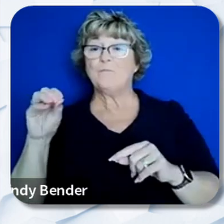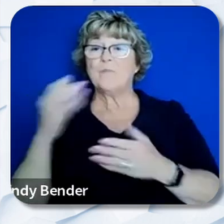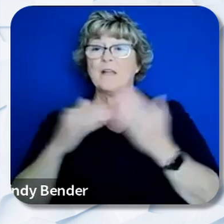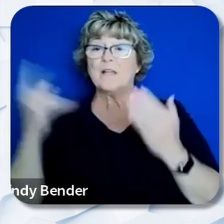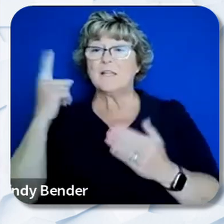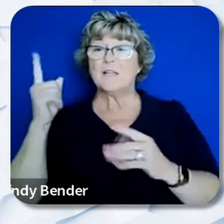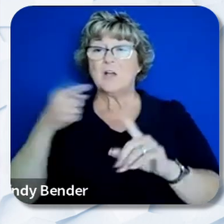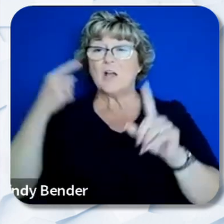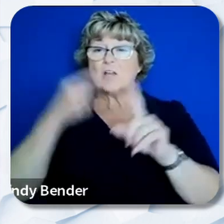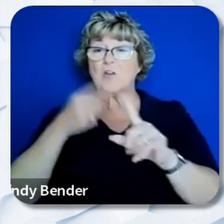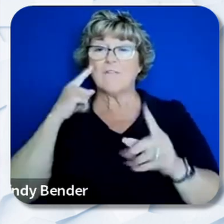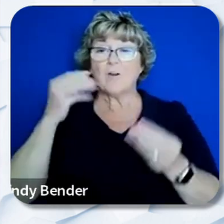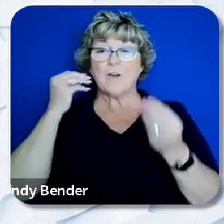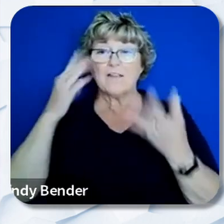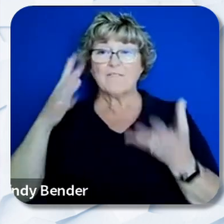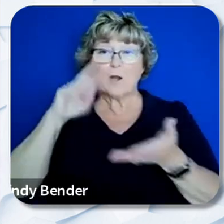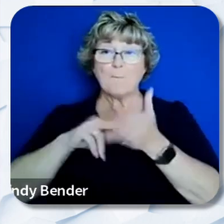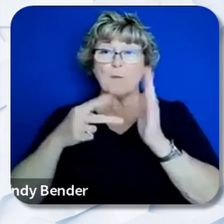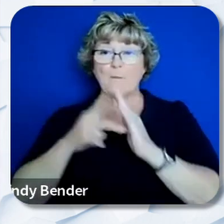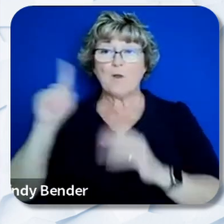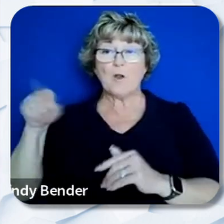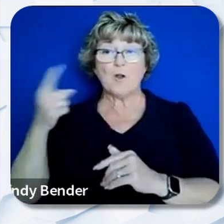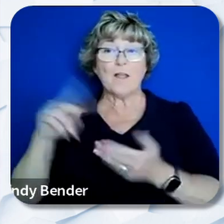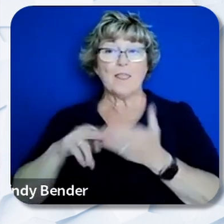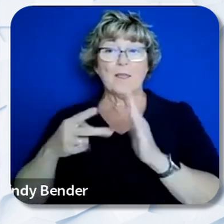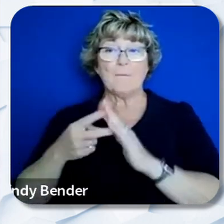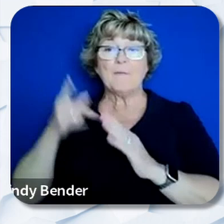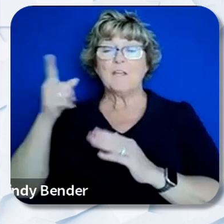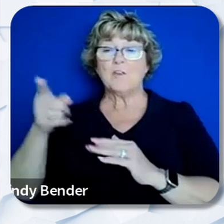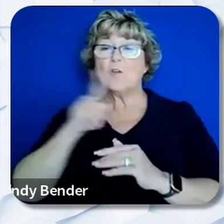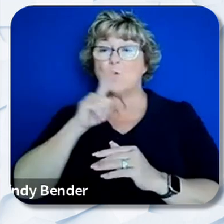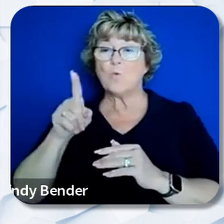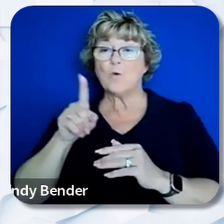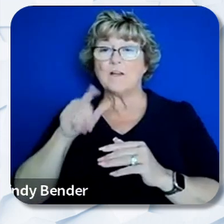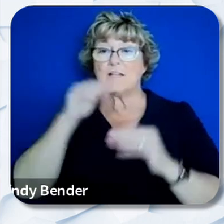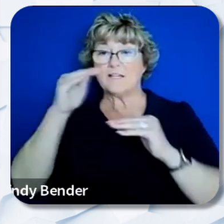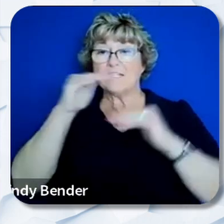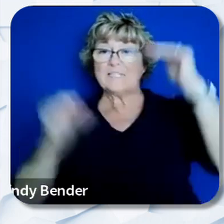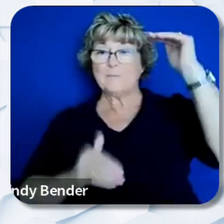"Targeted for informational purposes only likely means that you were disproportionate?"